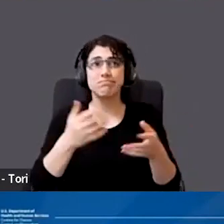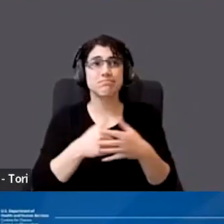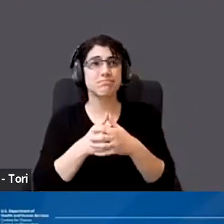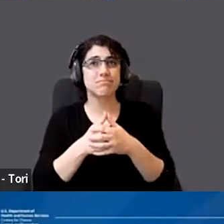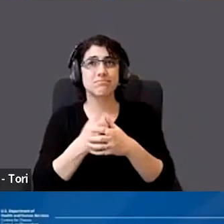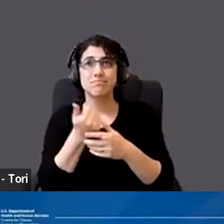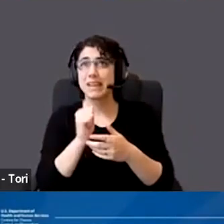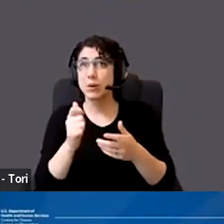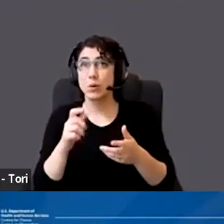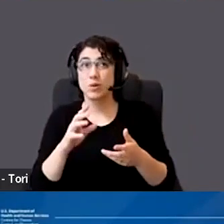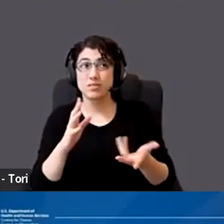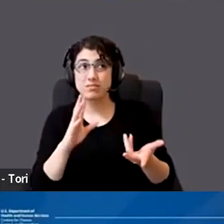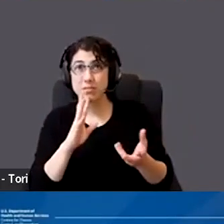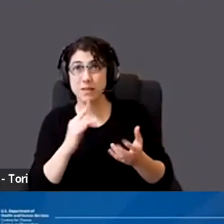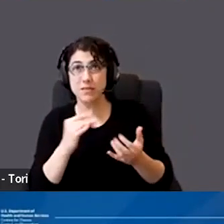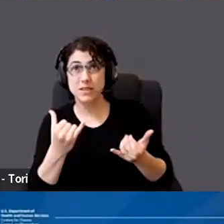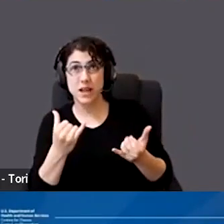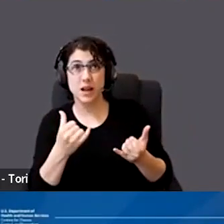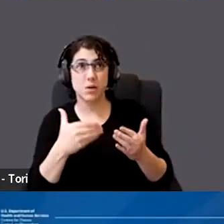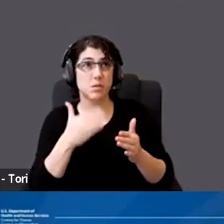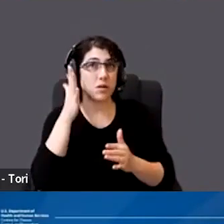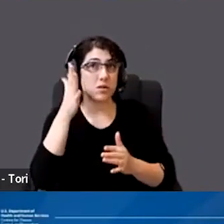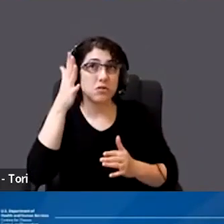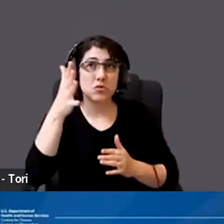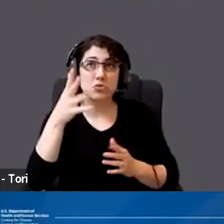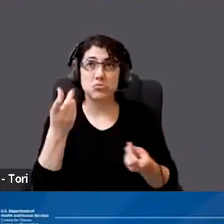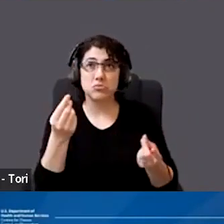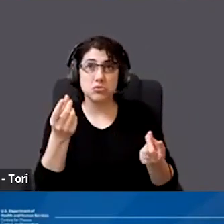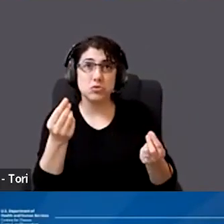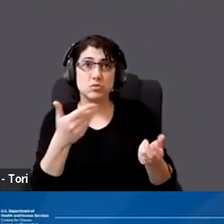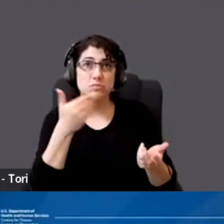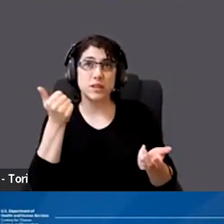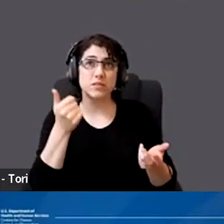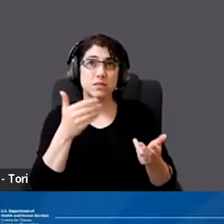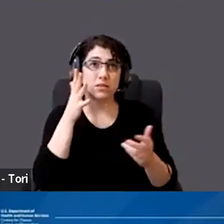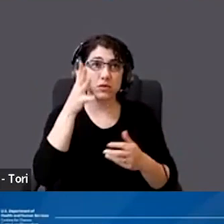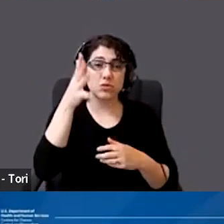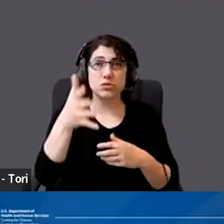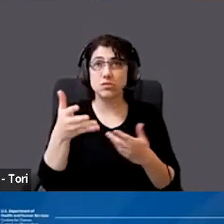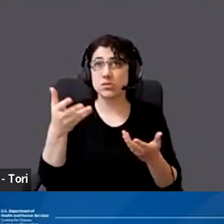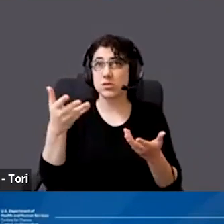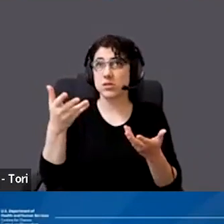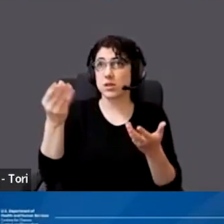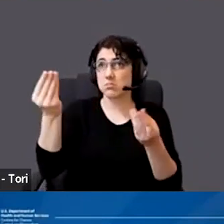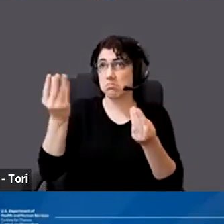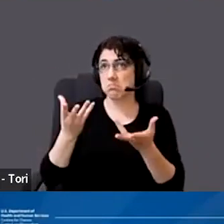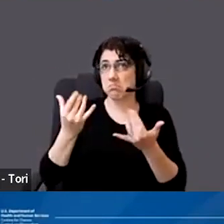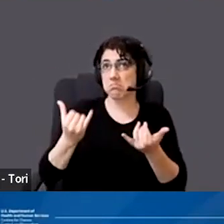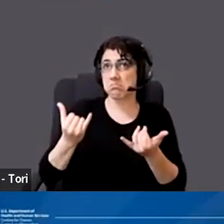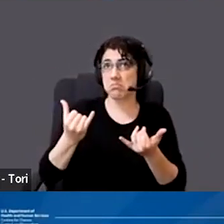or how we might do things differently and/or better in the future? And we're happy to receive that now and as you think about comments offline as well.